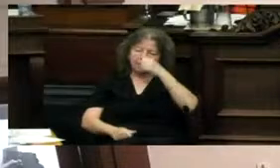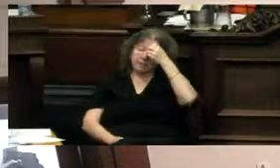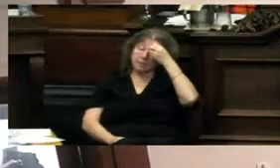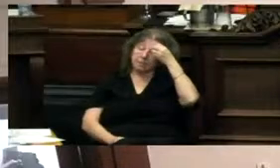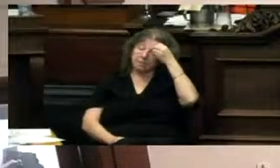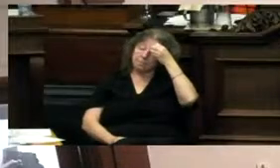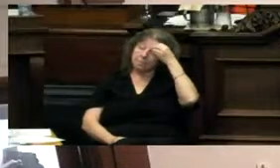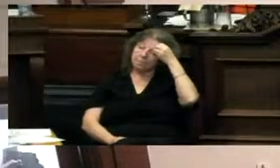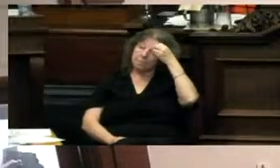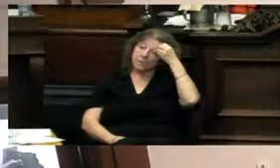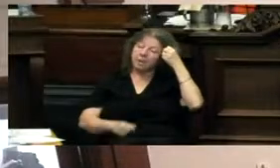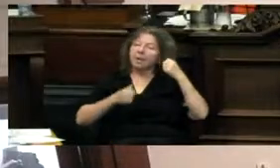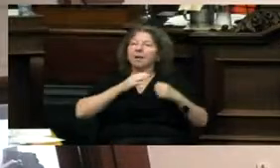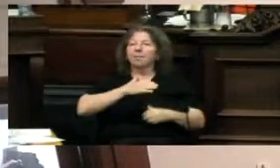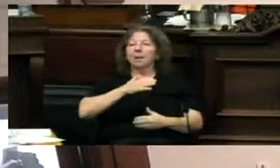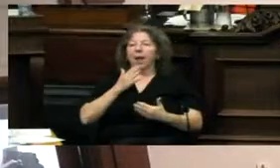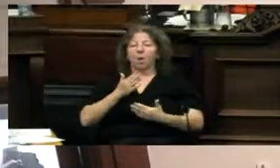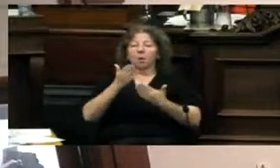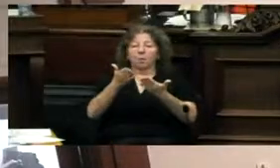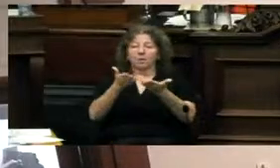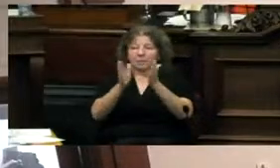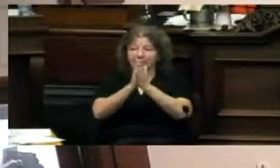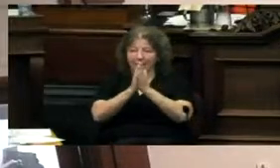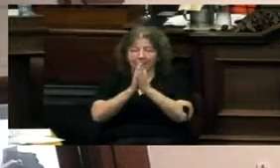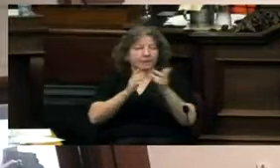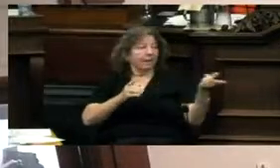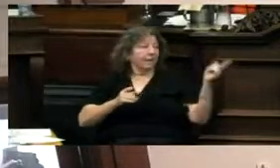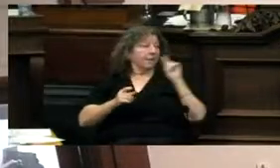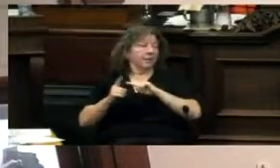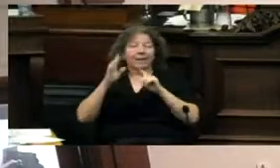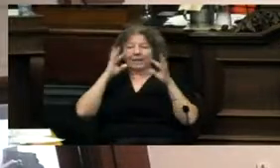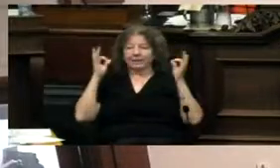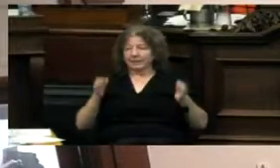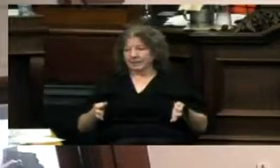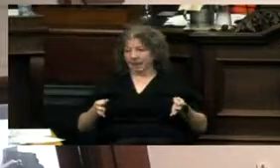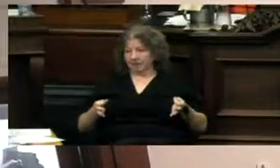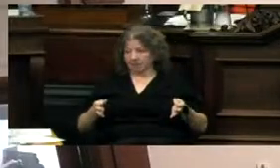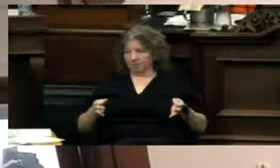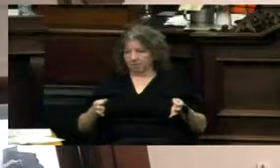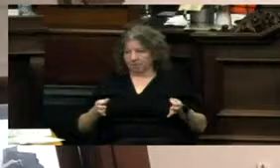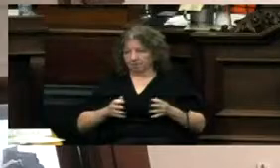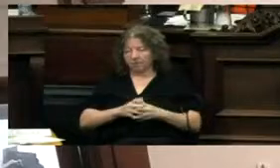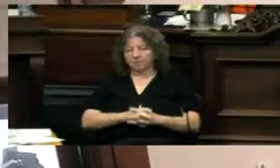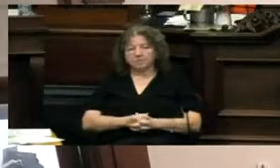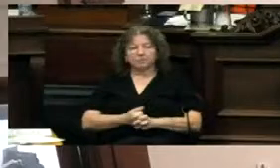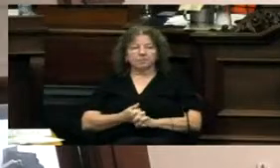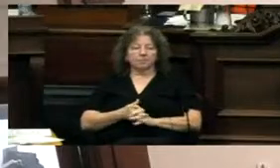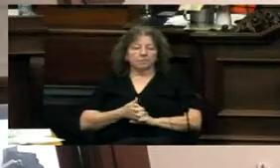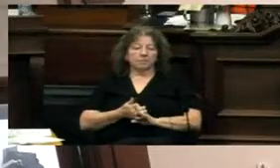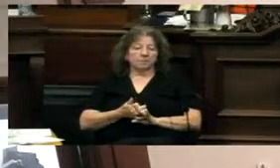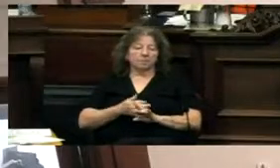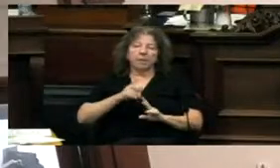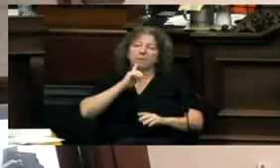hand. All right. So before we move to a vote on this, I mean,